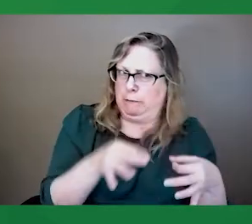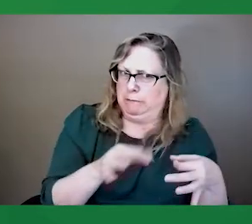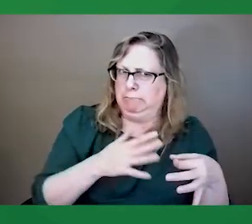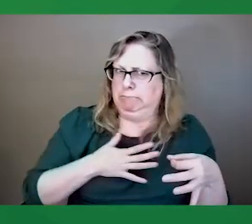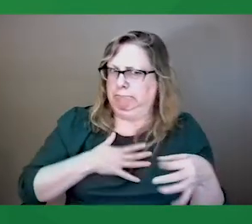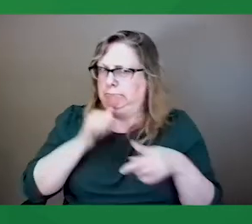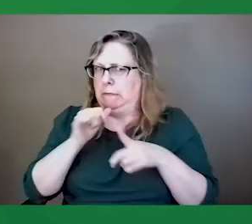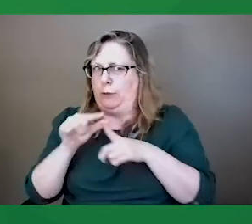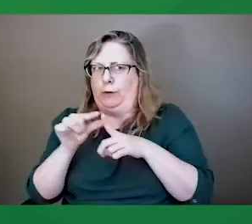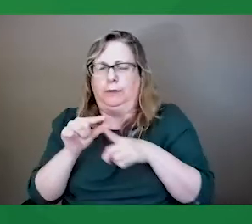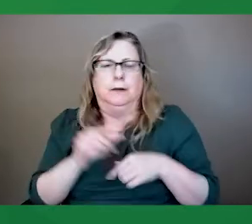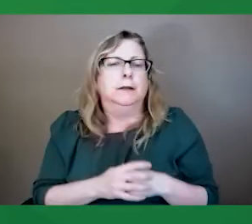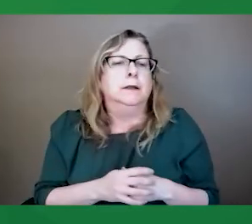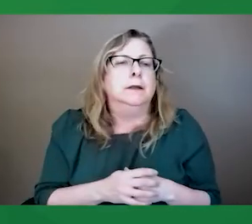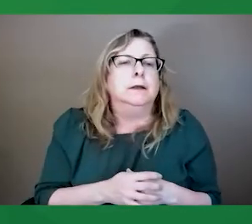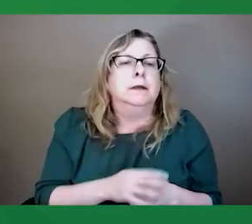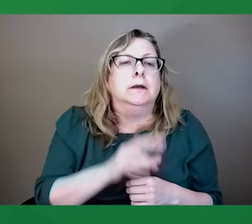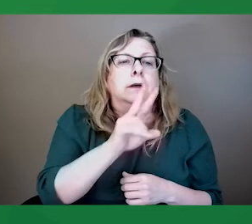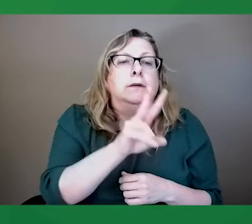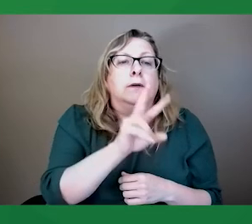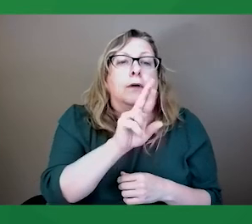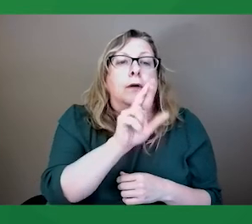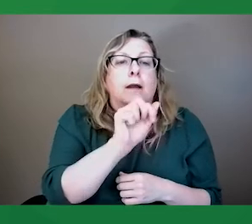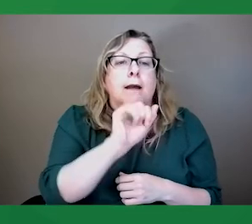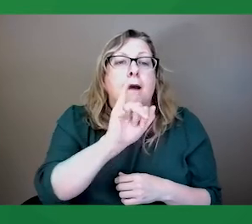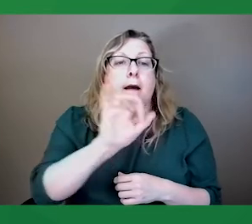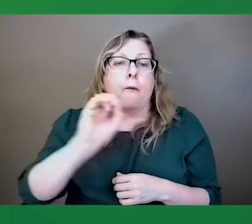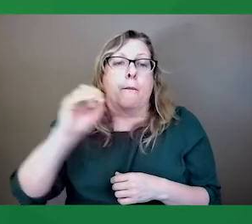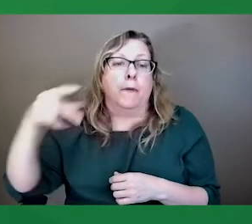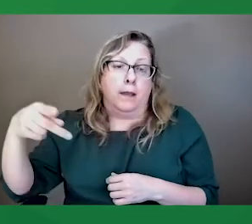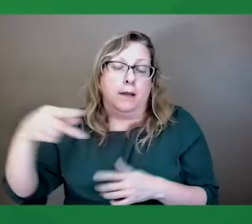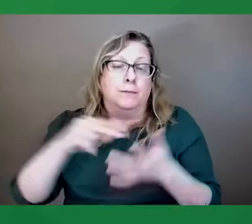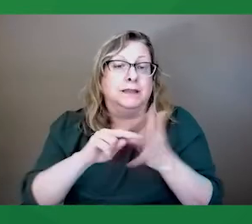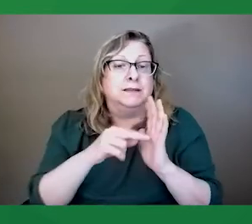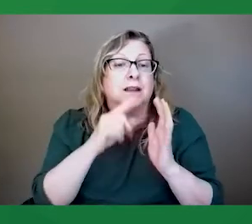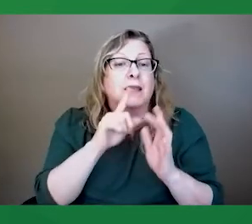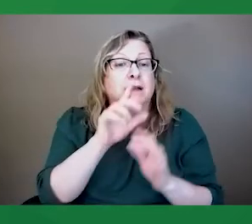VRAI OP is a series of virtual reality simulations